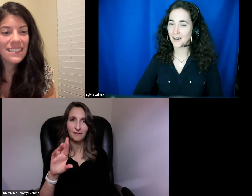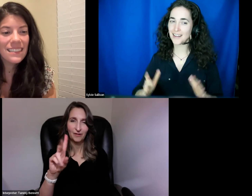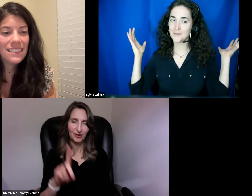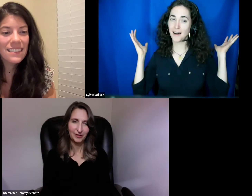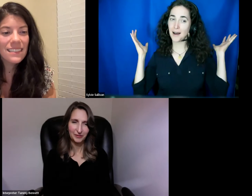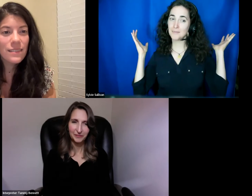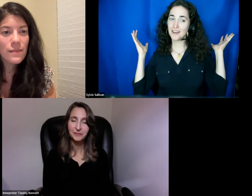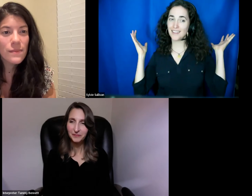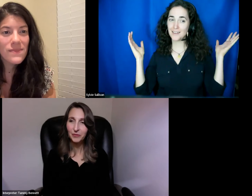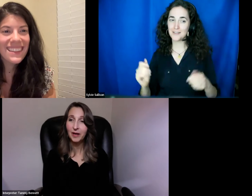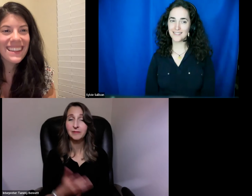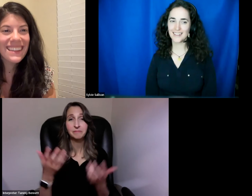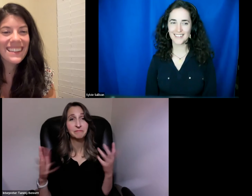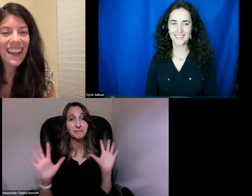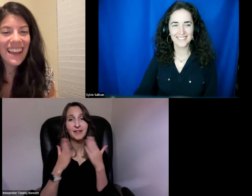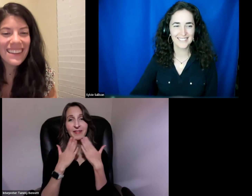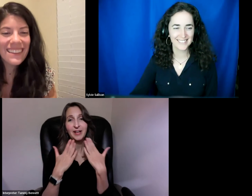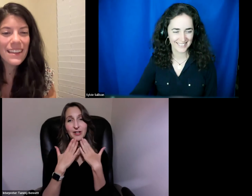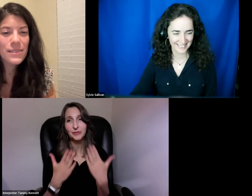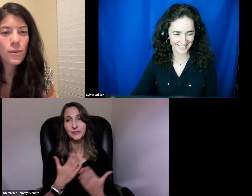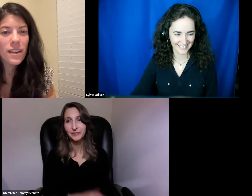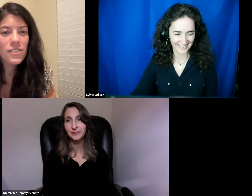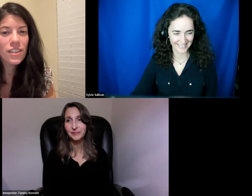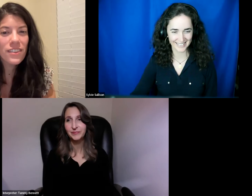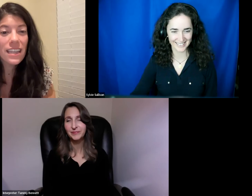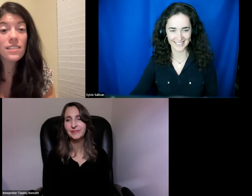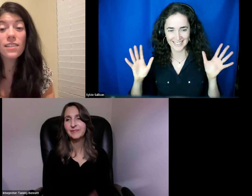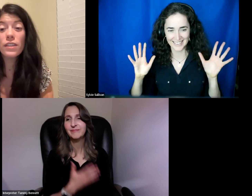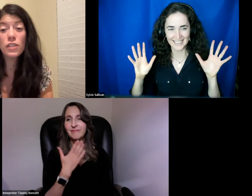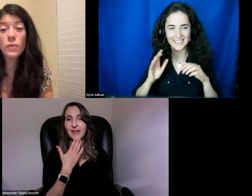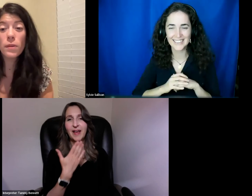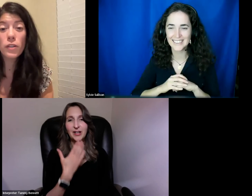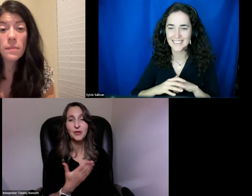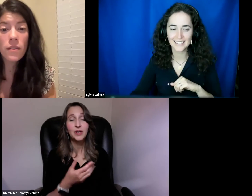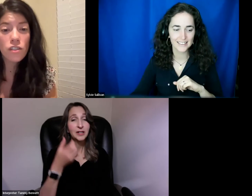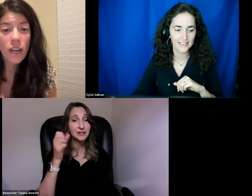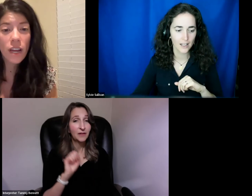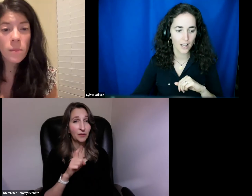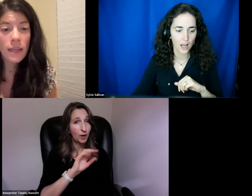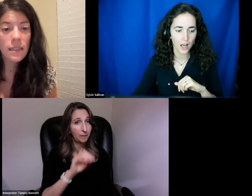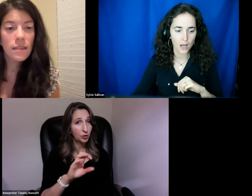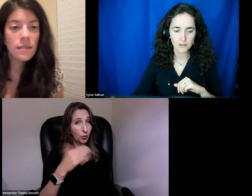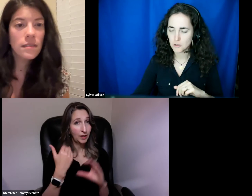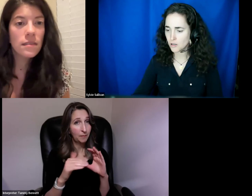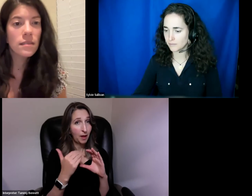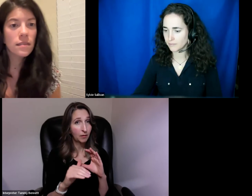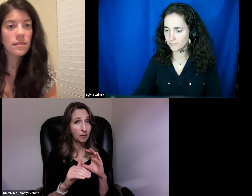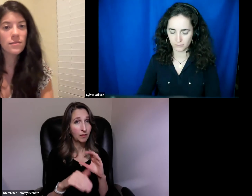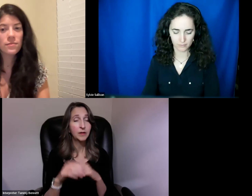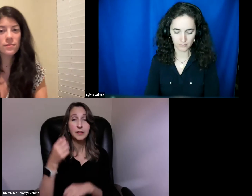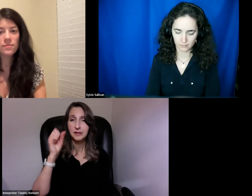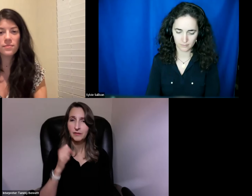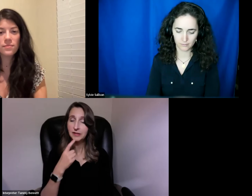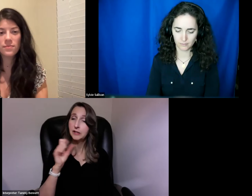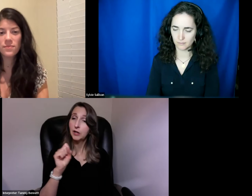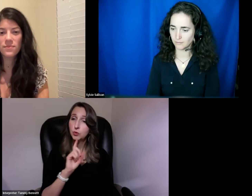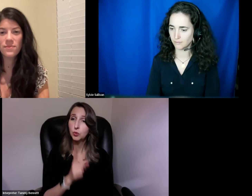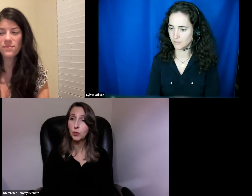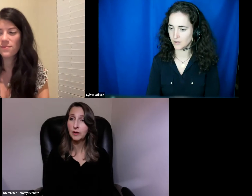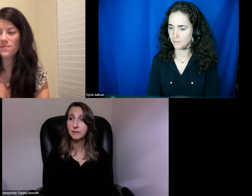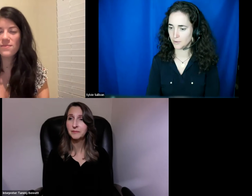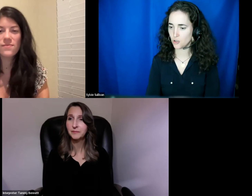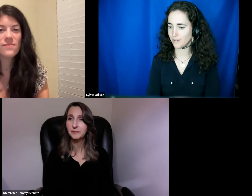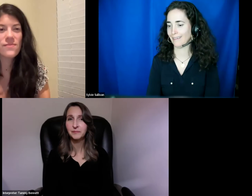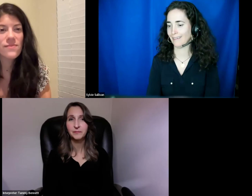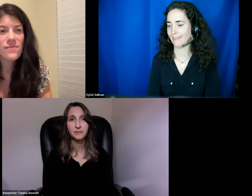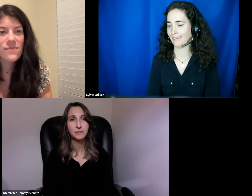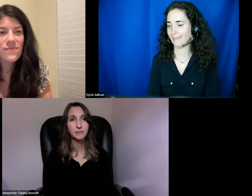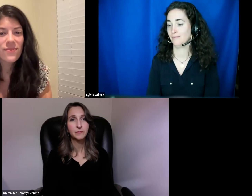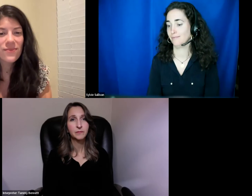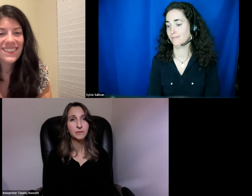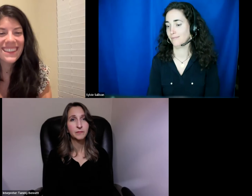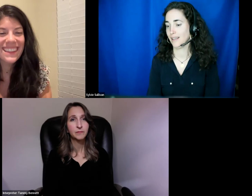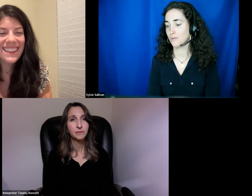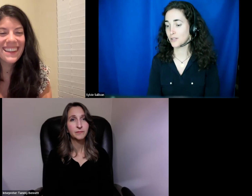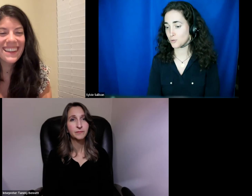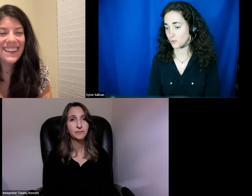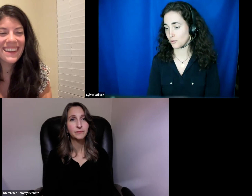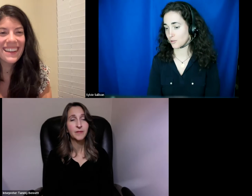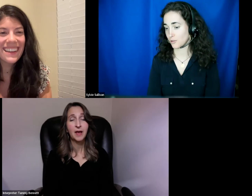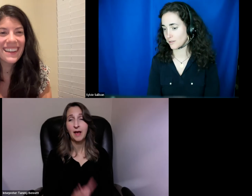Alrighty. Well, I'm done thank you. Sylvie, do you want to put your email in the chat for everybody. Sure not sure if that's a resource.